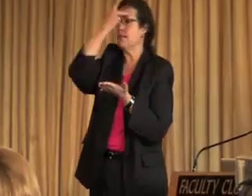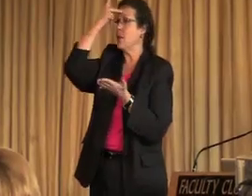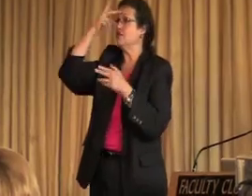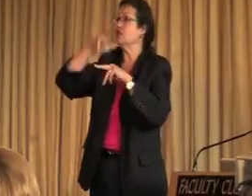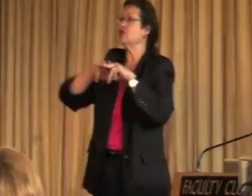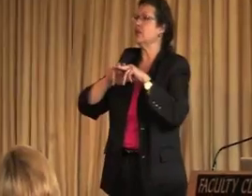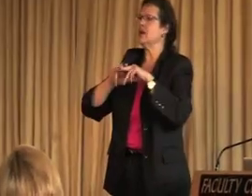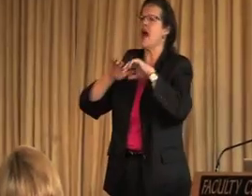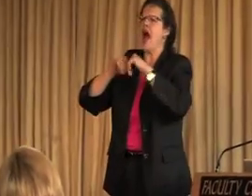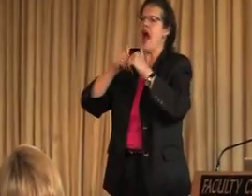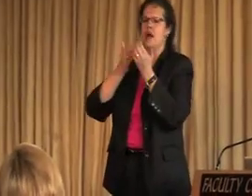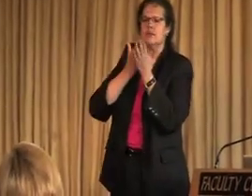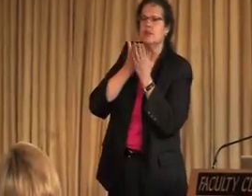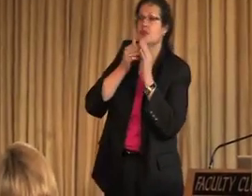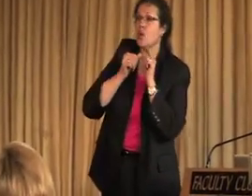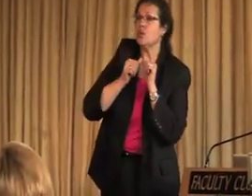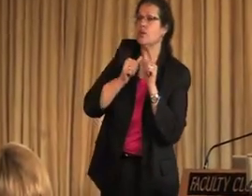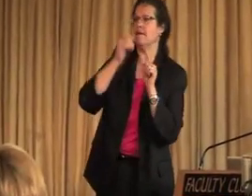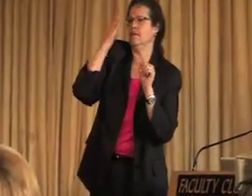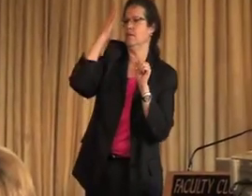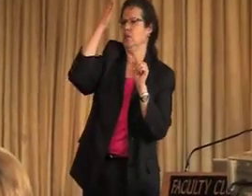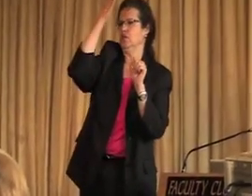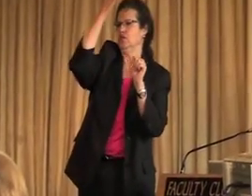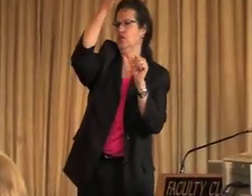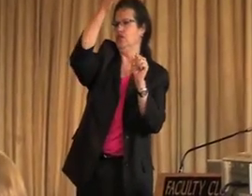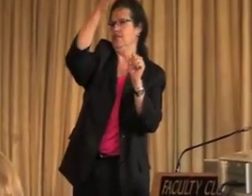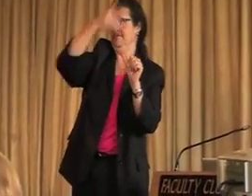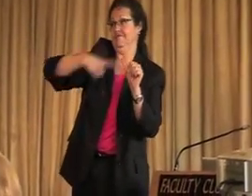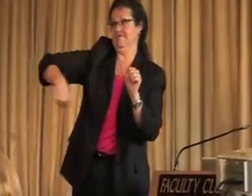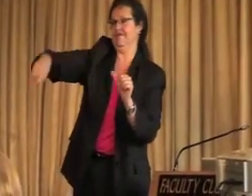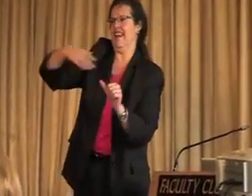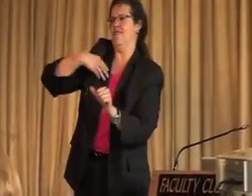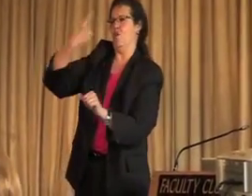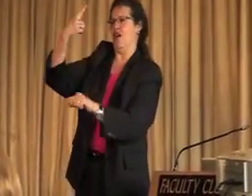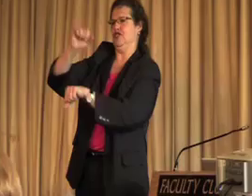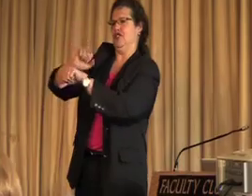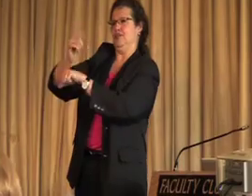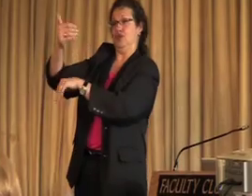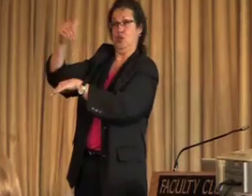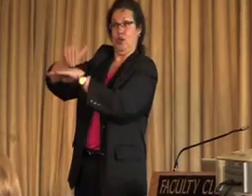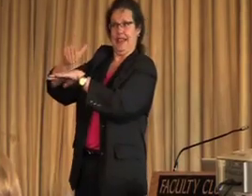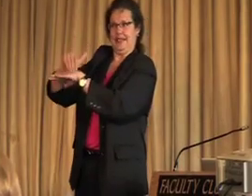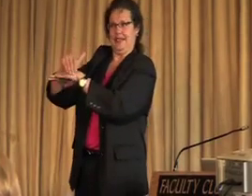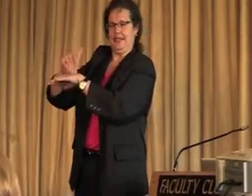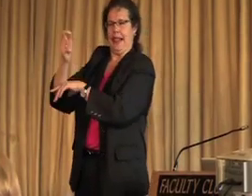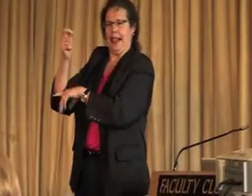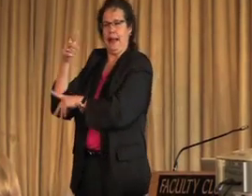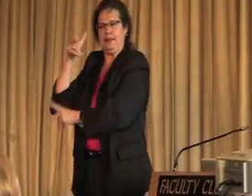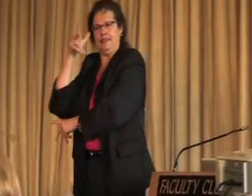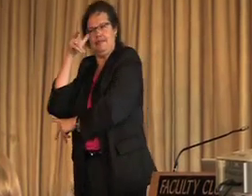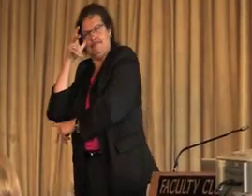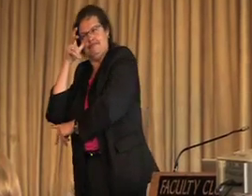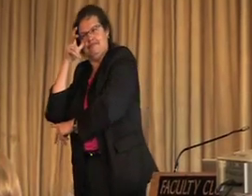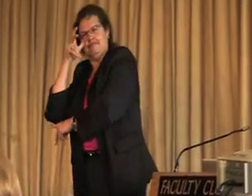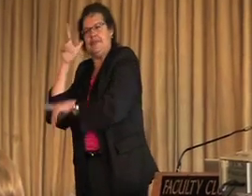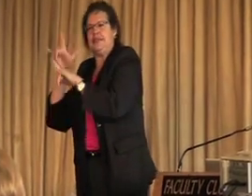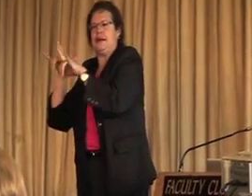you an inspirational talk about where WCCSD has come from and where I think it's going